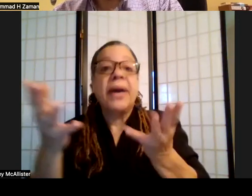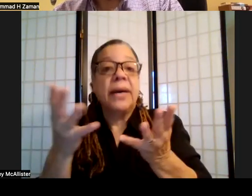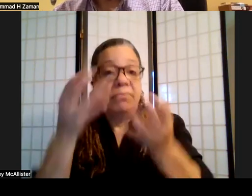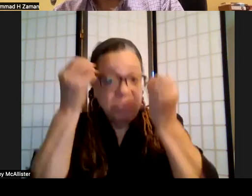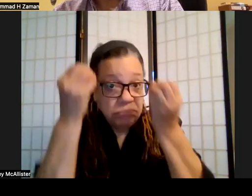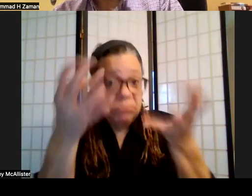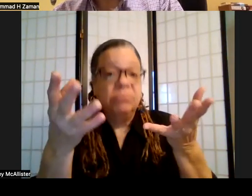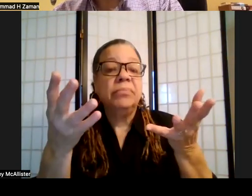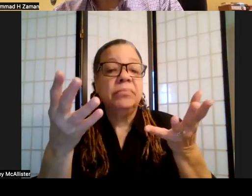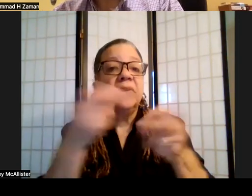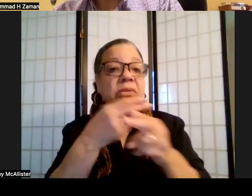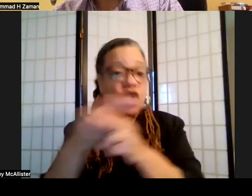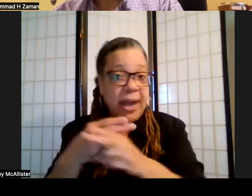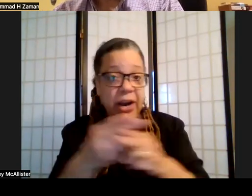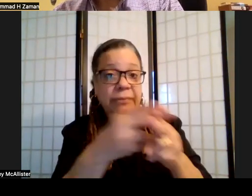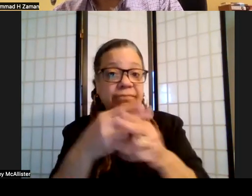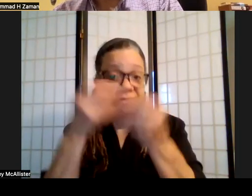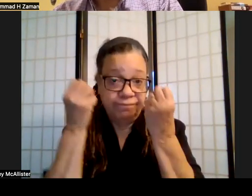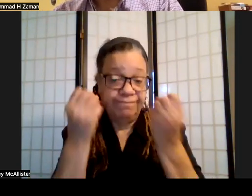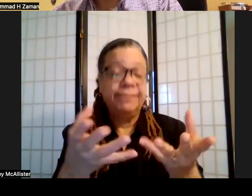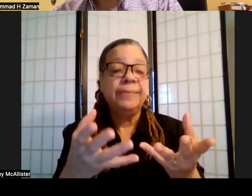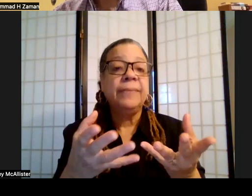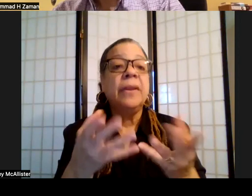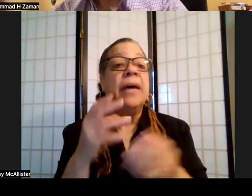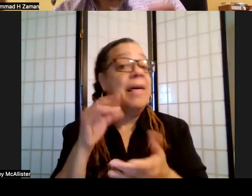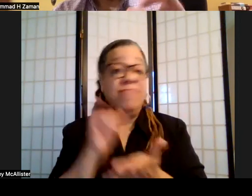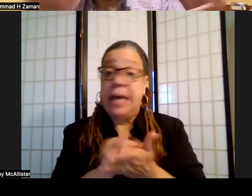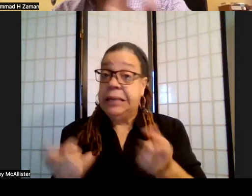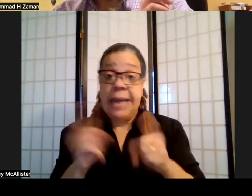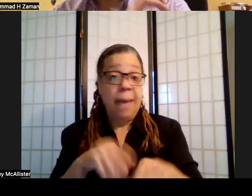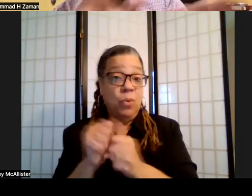before. Right. That wasn't the case, uh, because your, uh,